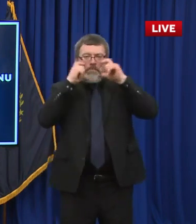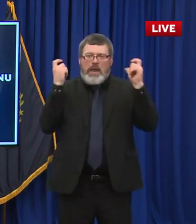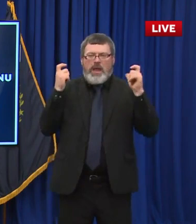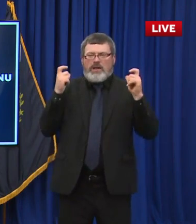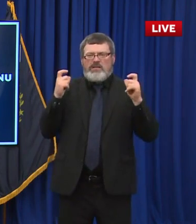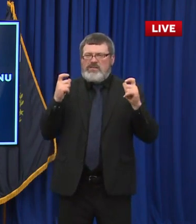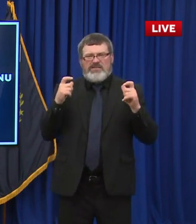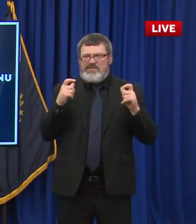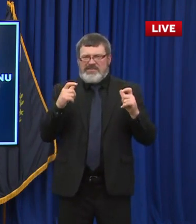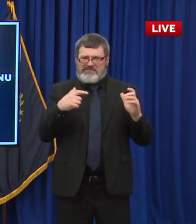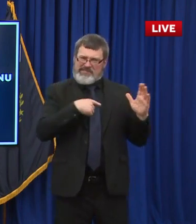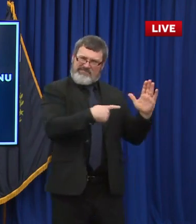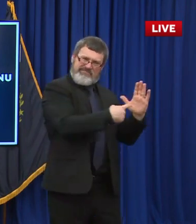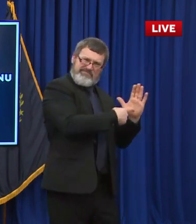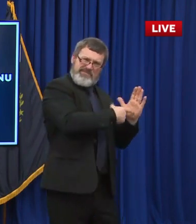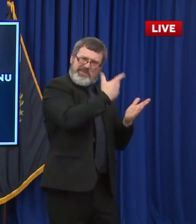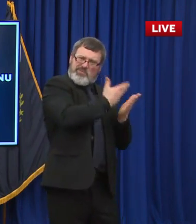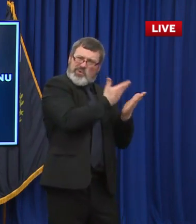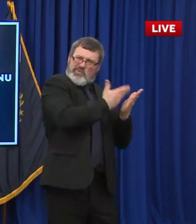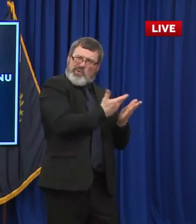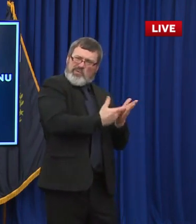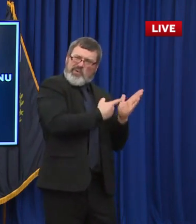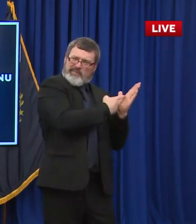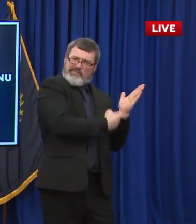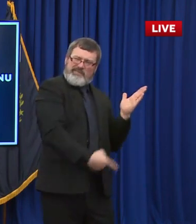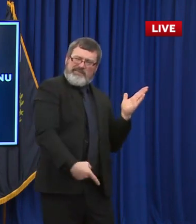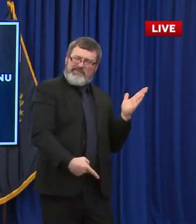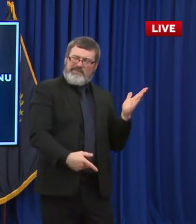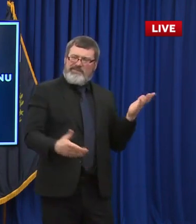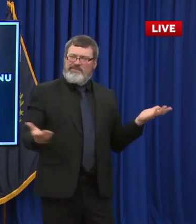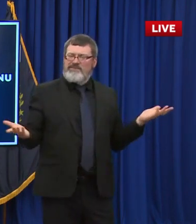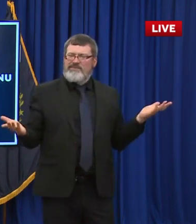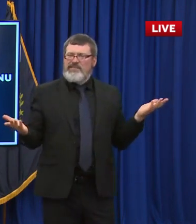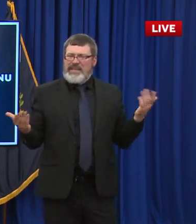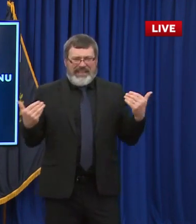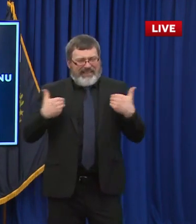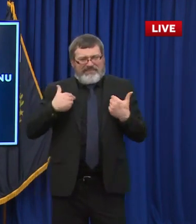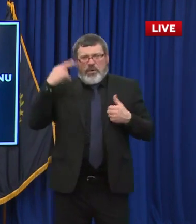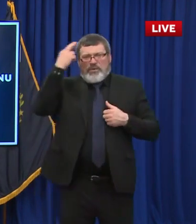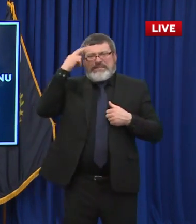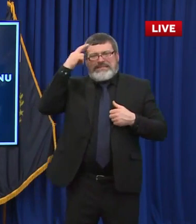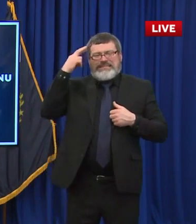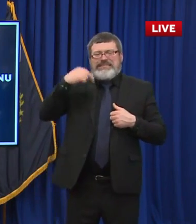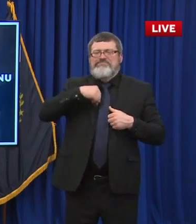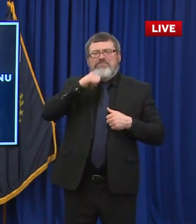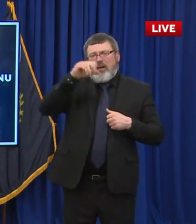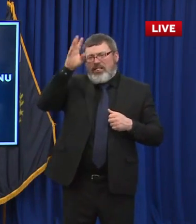PEOPLE SAY, YOU PUT UP A MASK ORDER BUT HAVEN’T SHOWN US A BIT OF DATA.